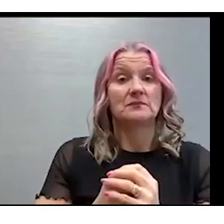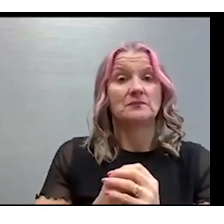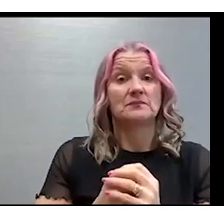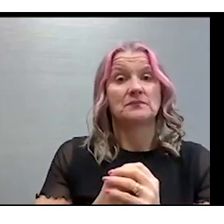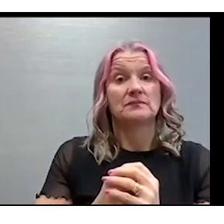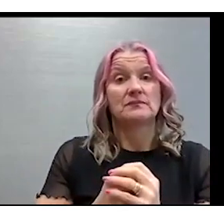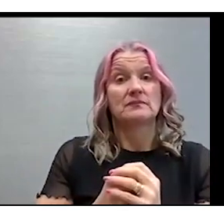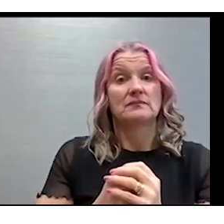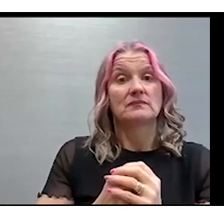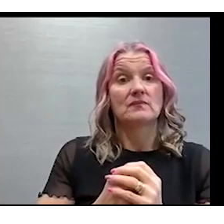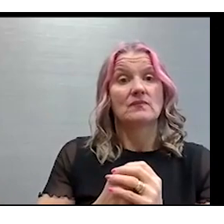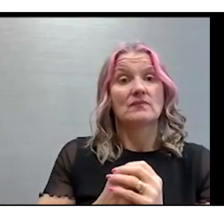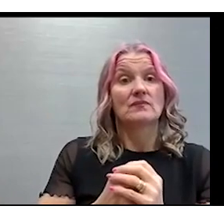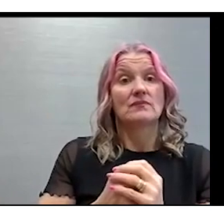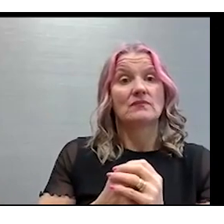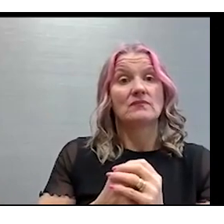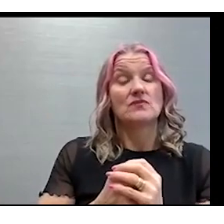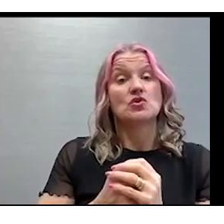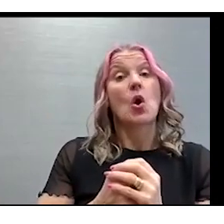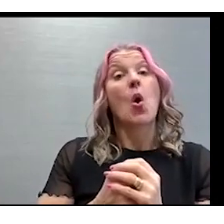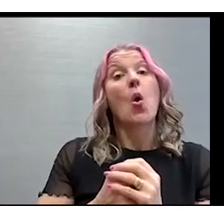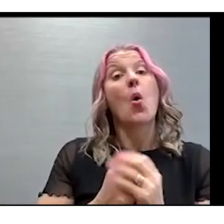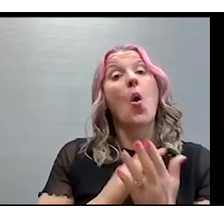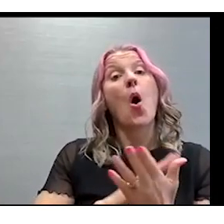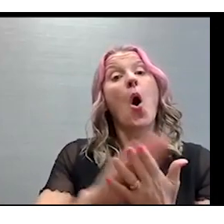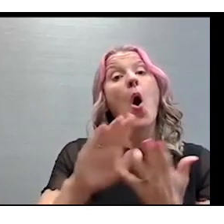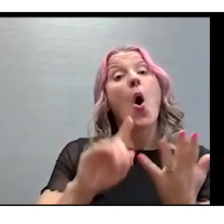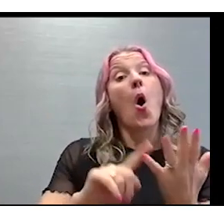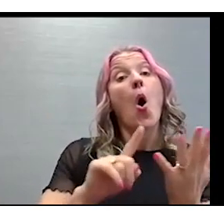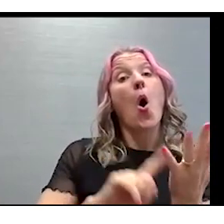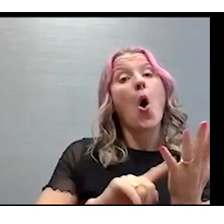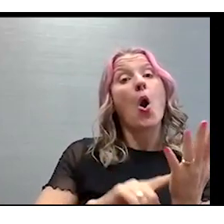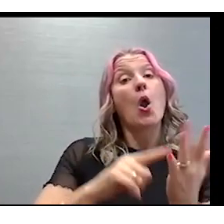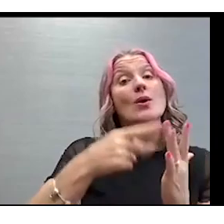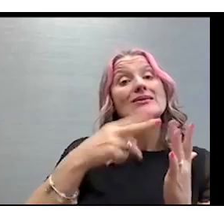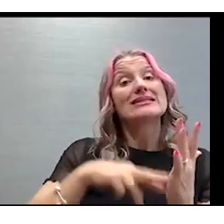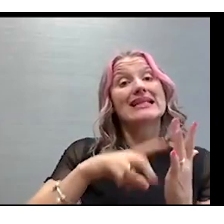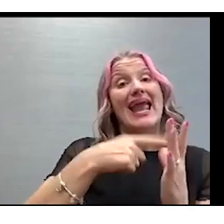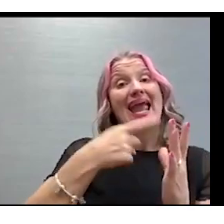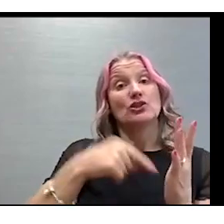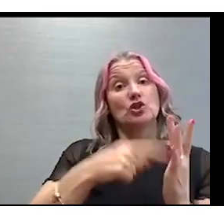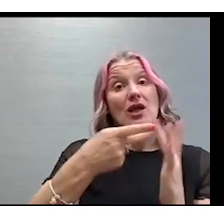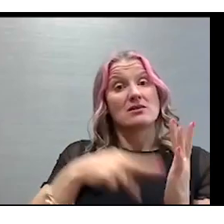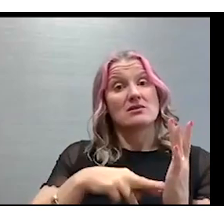It depends on your use case. If I want a bot that is a customer, you know,